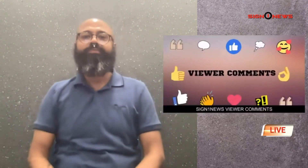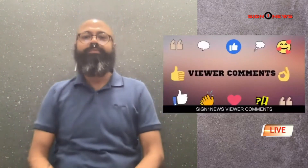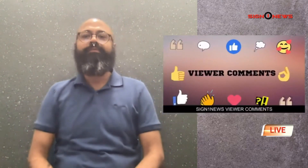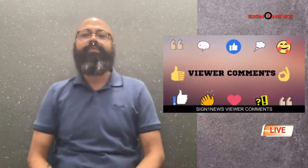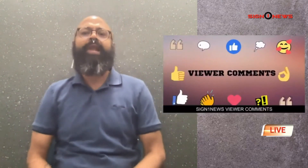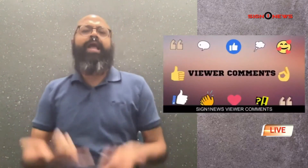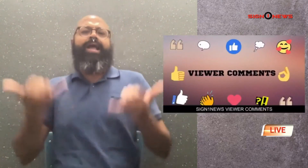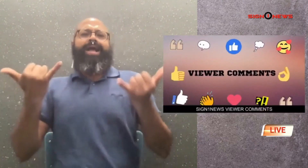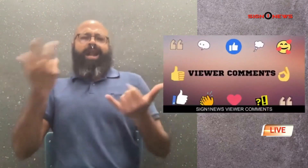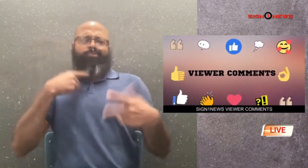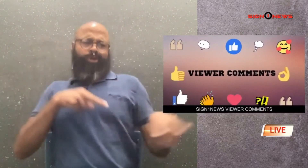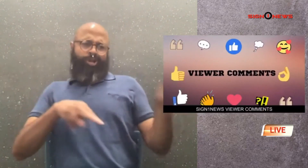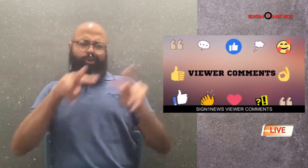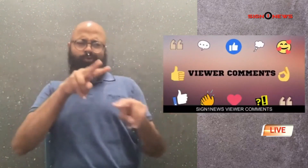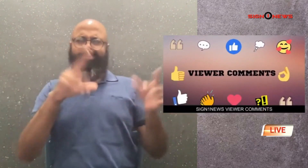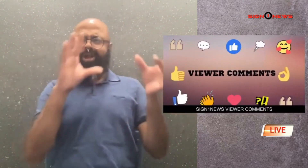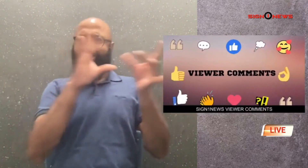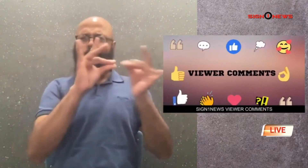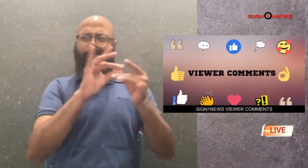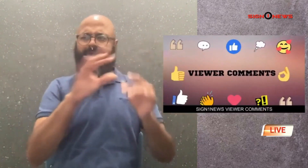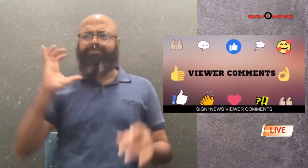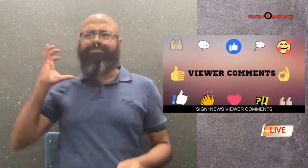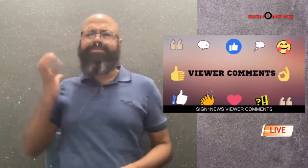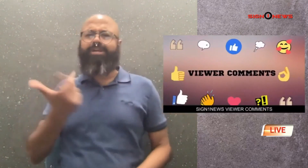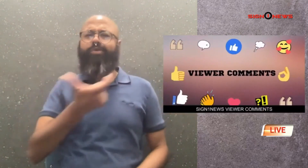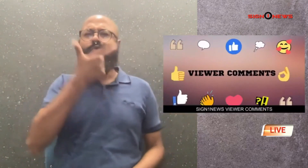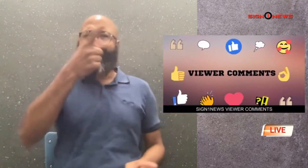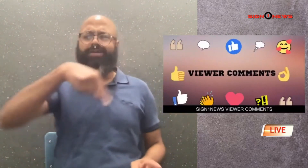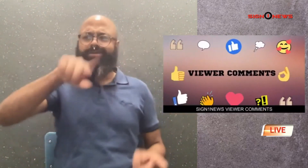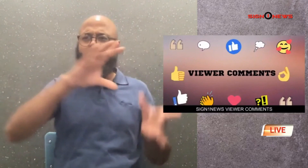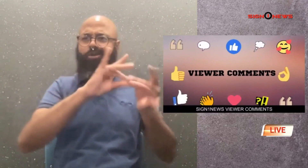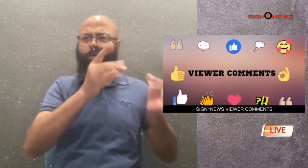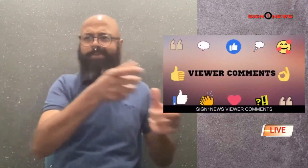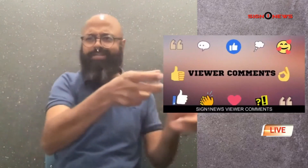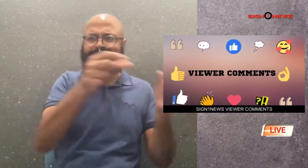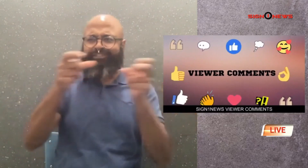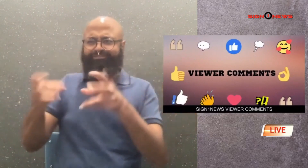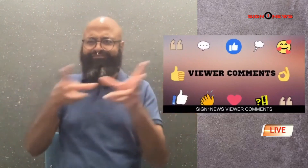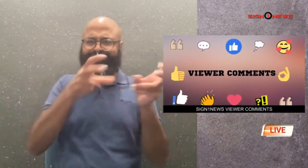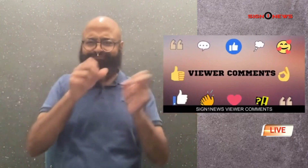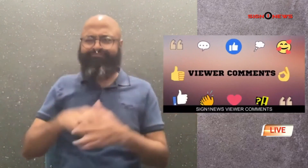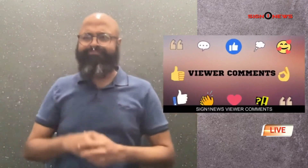Now let's take a look at a few more sign. Juan News viewer comments about stories that posted this week.